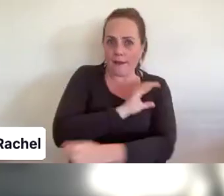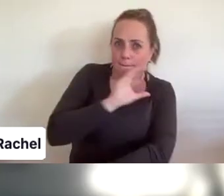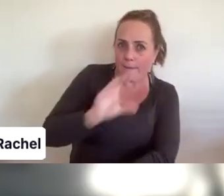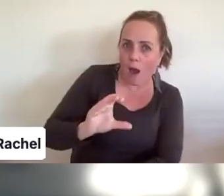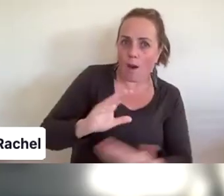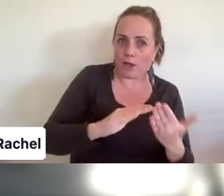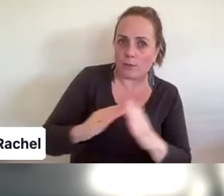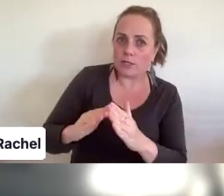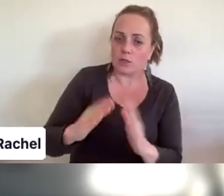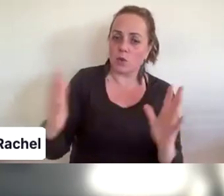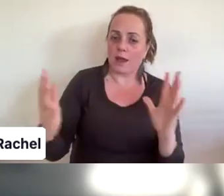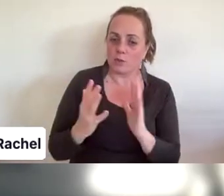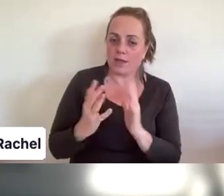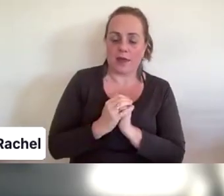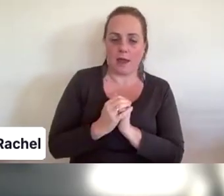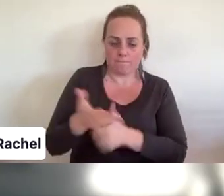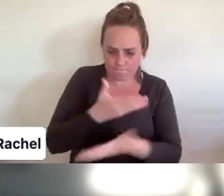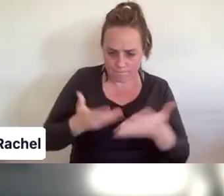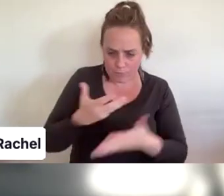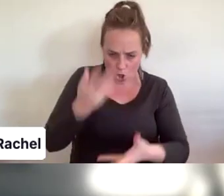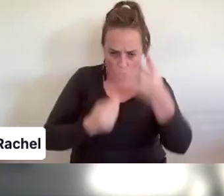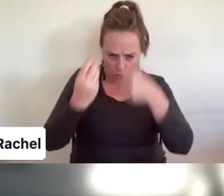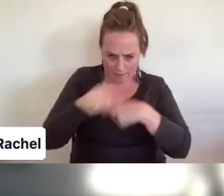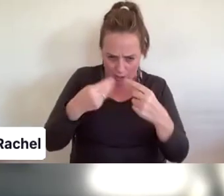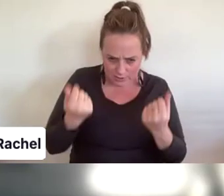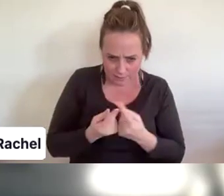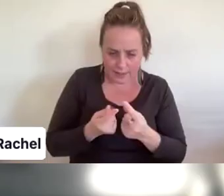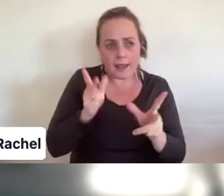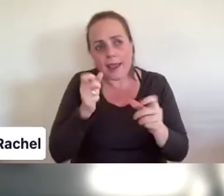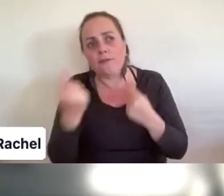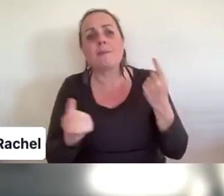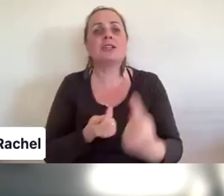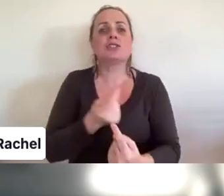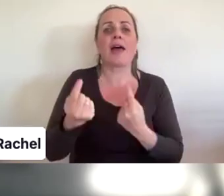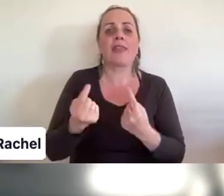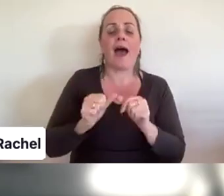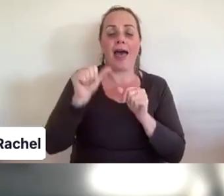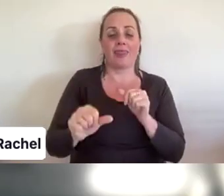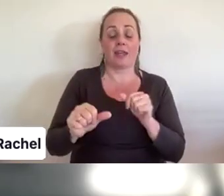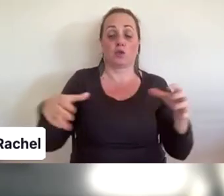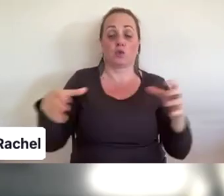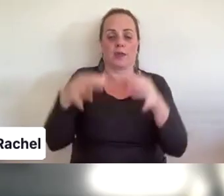learn about an issue, hear from each other and then decide together what are we going to